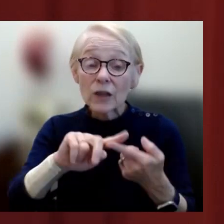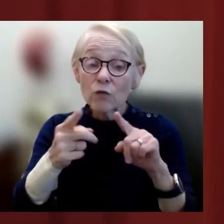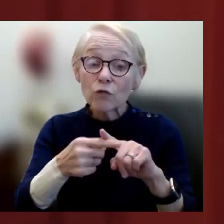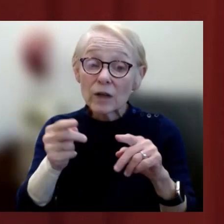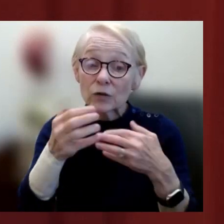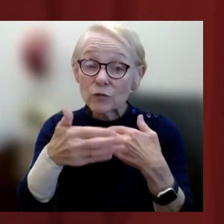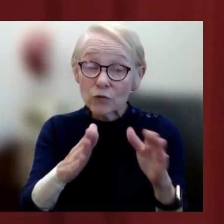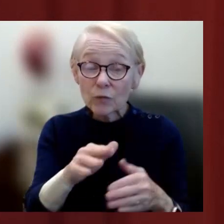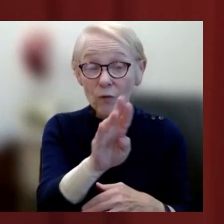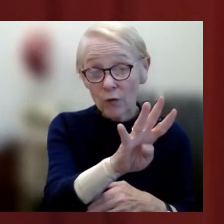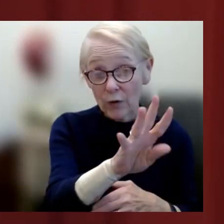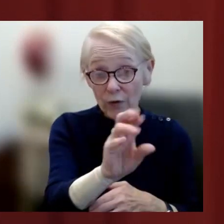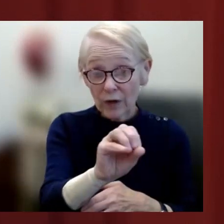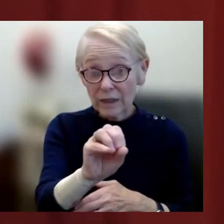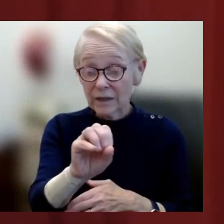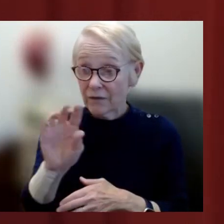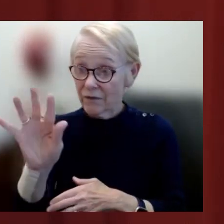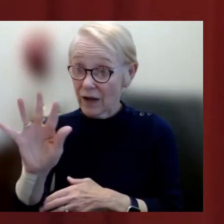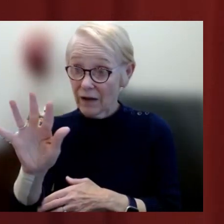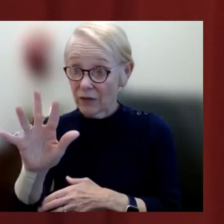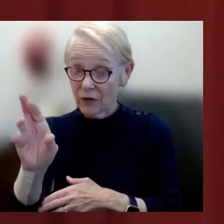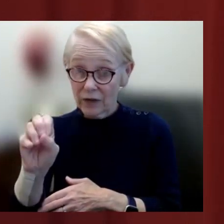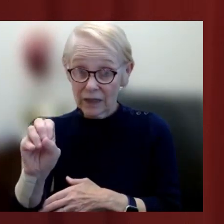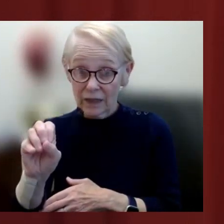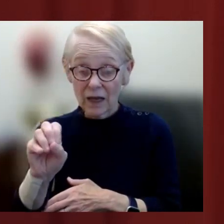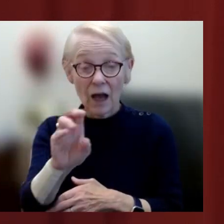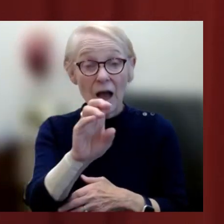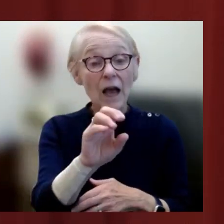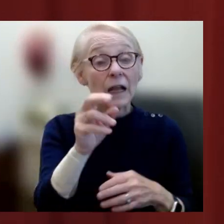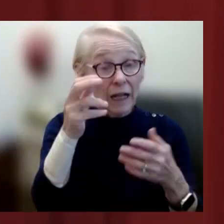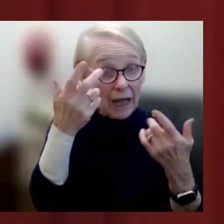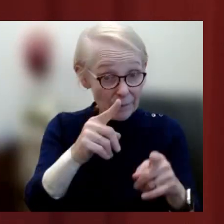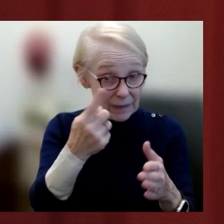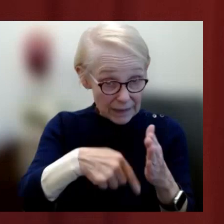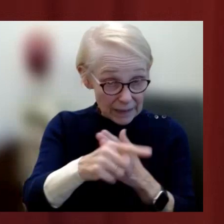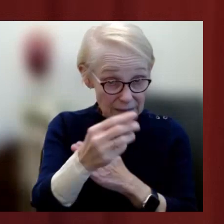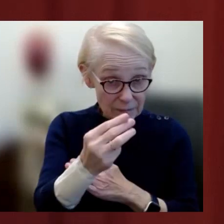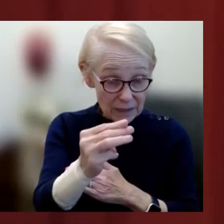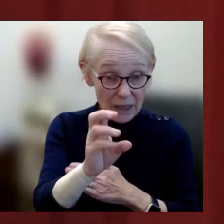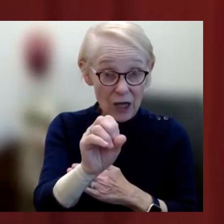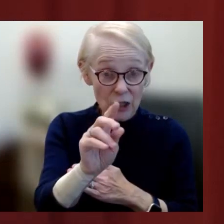that will actually be this Monday October 24th so come out if you have any questions you can be